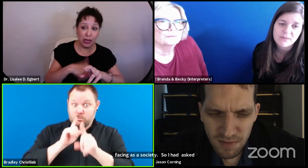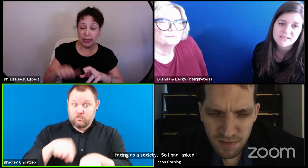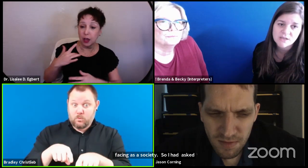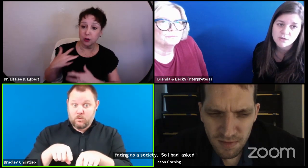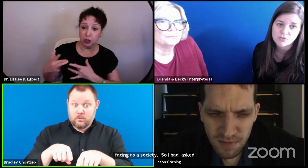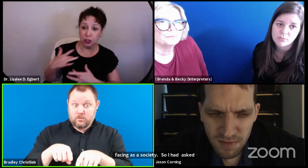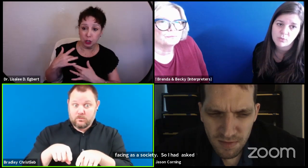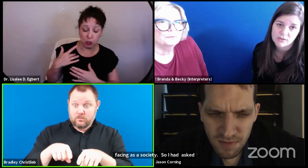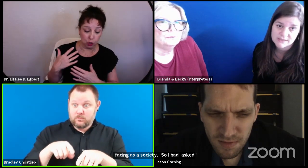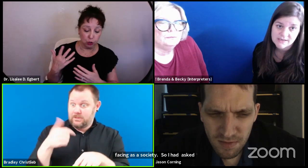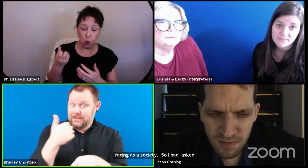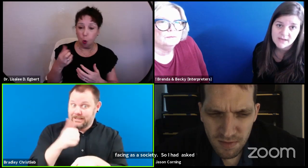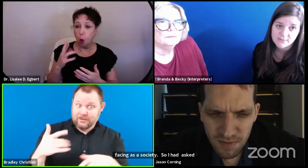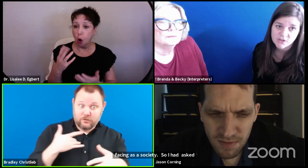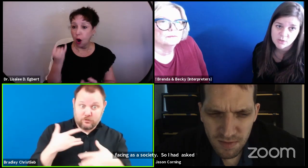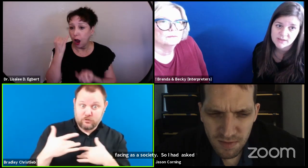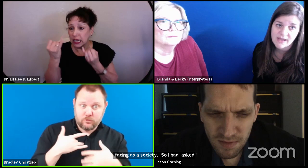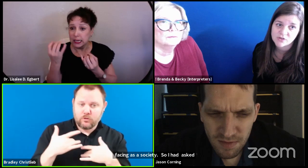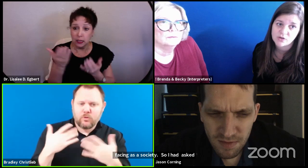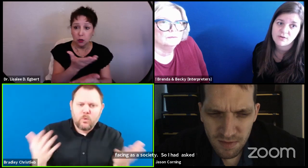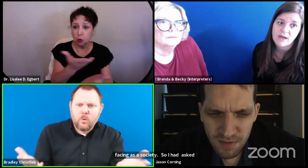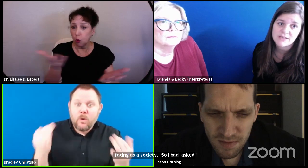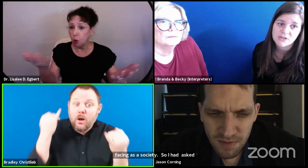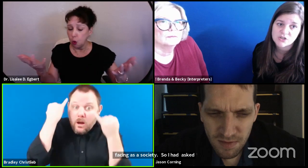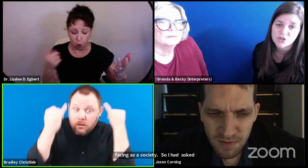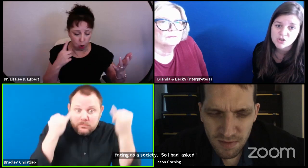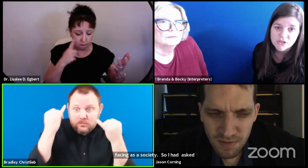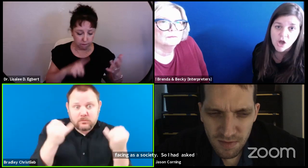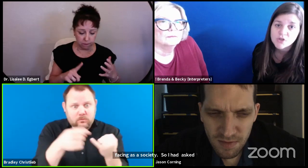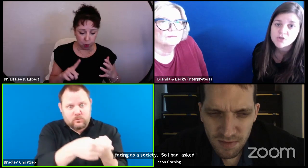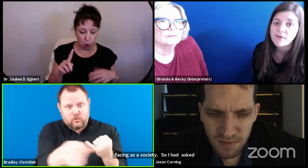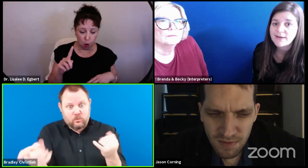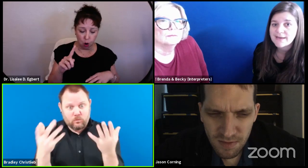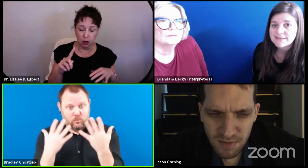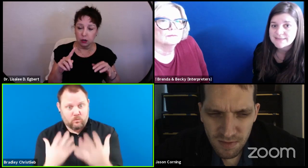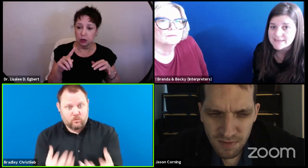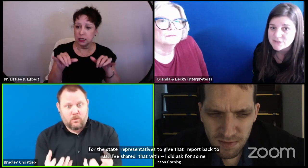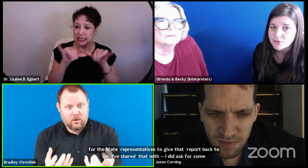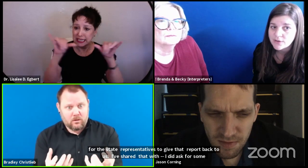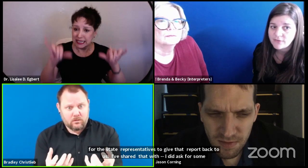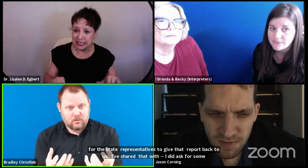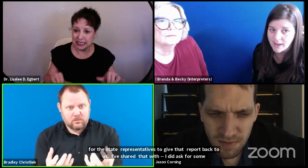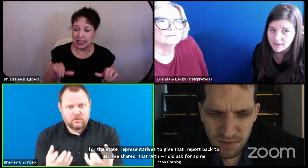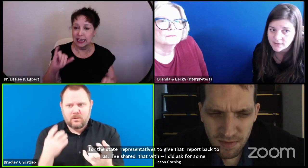Based on those reports that have been shared with the council, are there any concerns? Do you have any ideas? Do you have feedback?